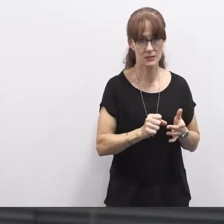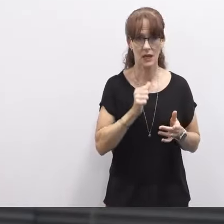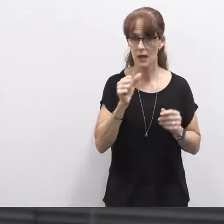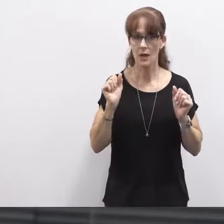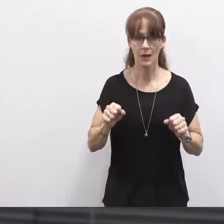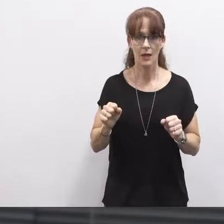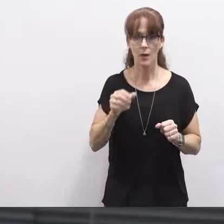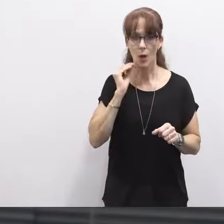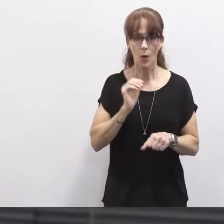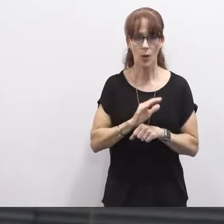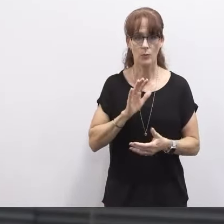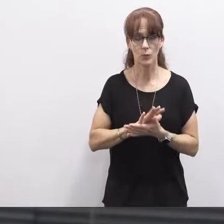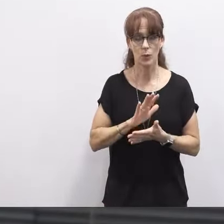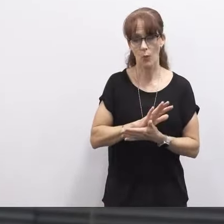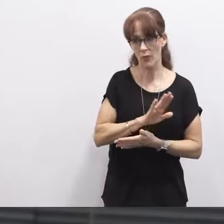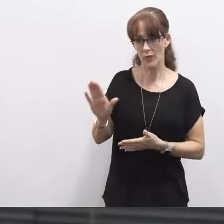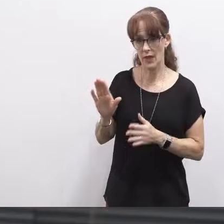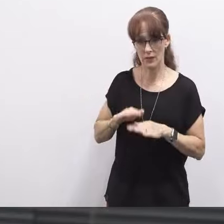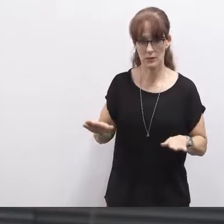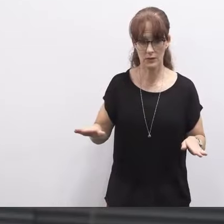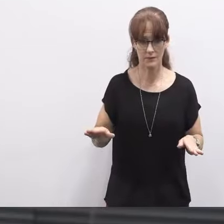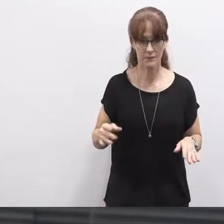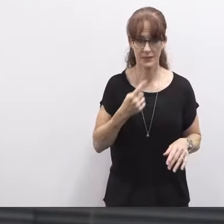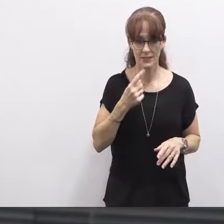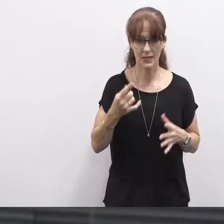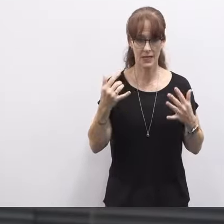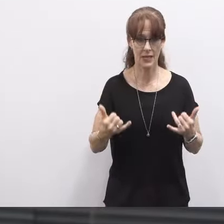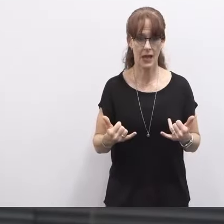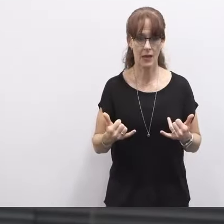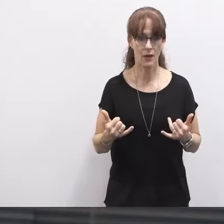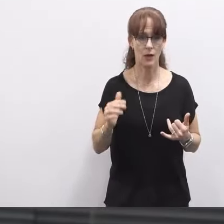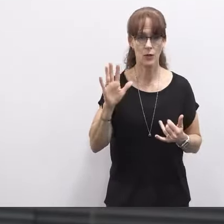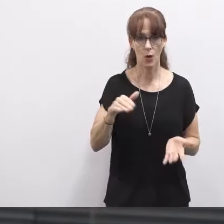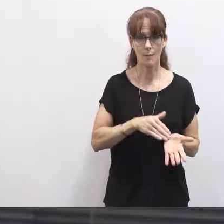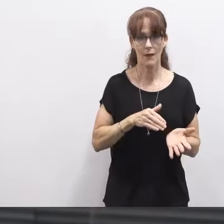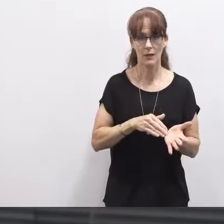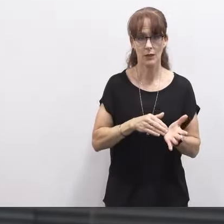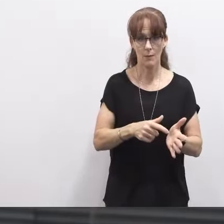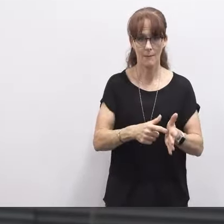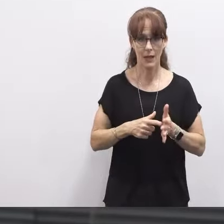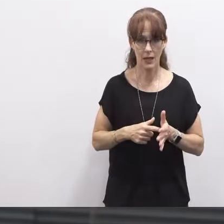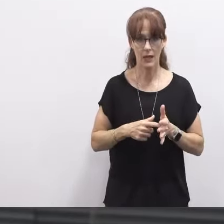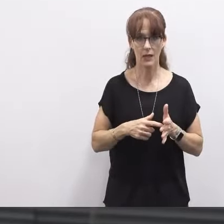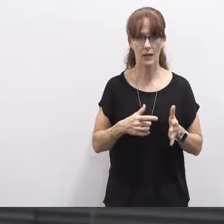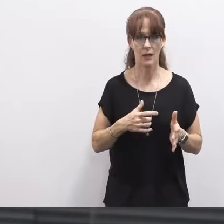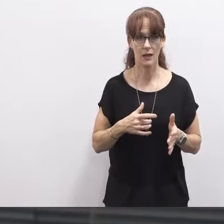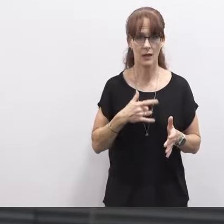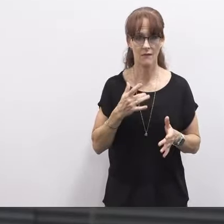to homeschool their kids. And instead now, because of your medical mandates are gonna feel coerced and bullied